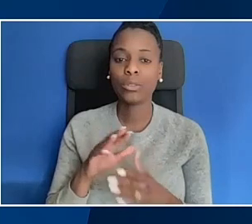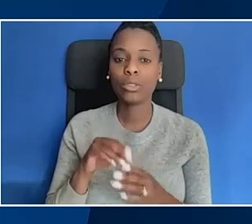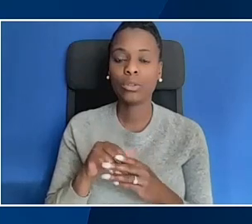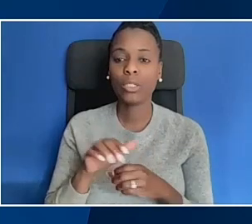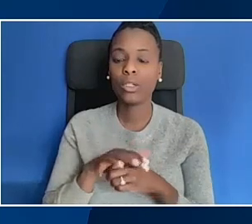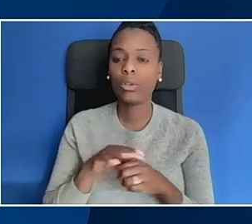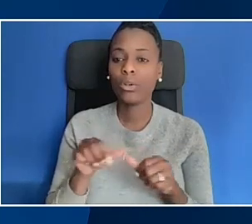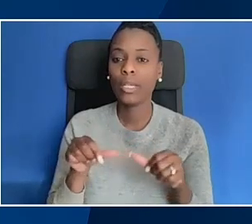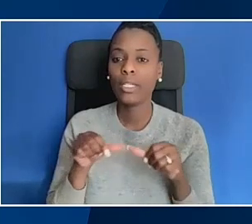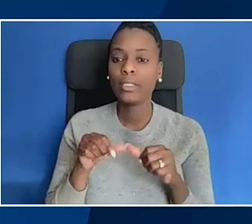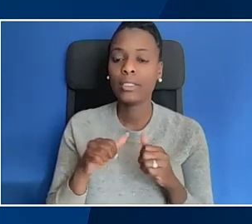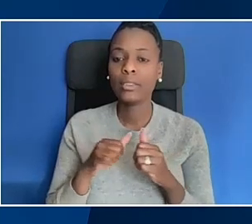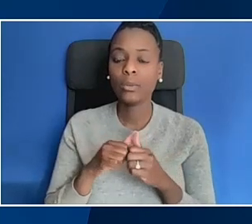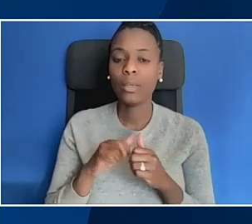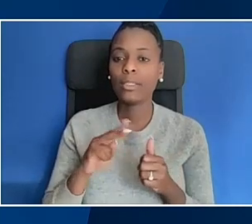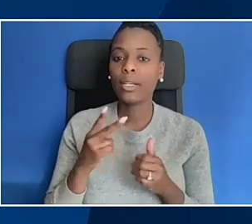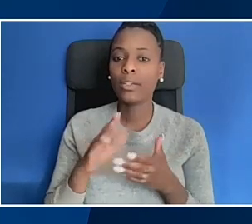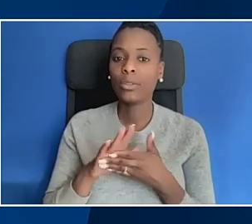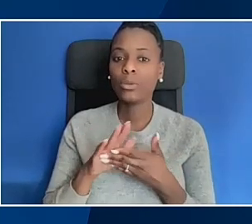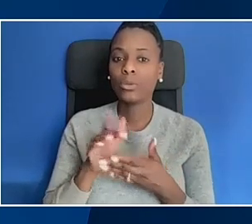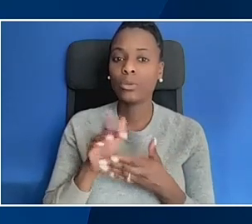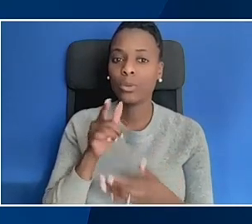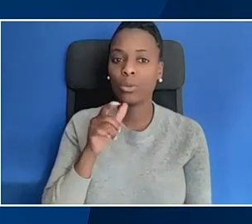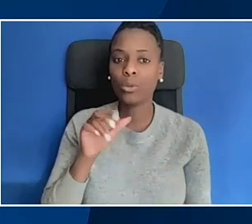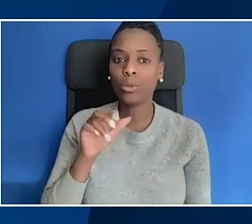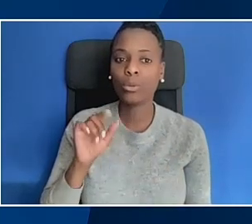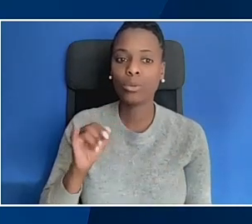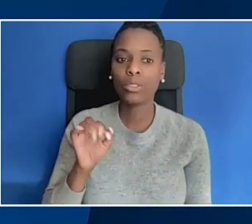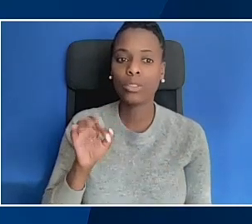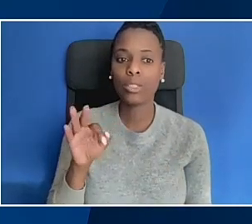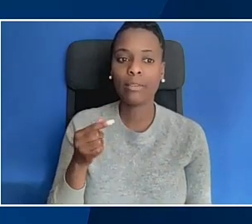schools, Geof Garner. Here. Good morning, everyone.